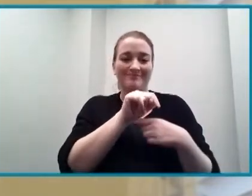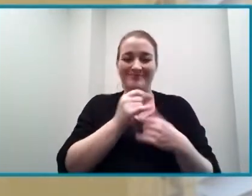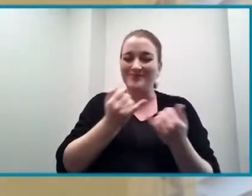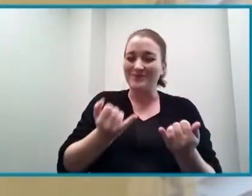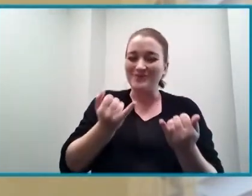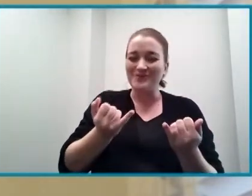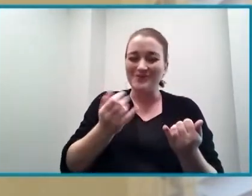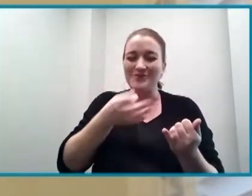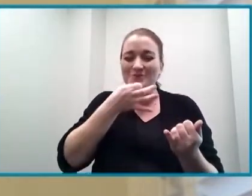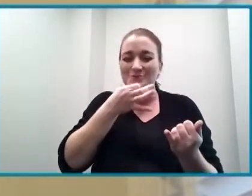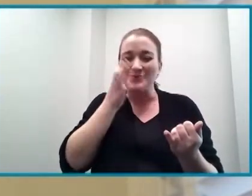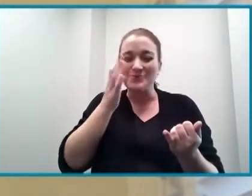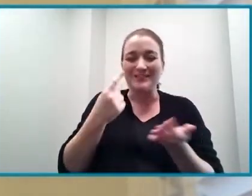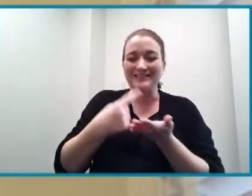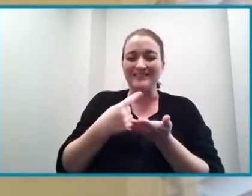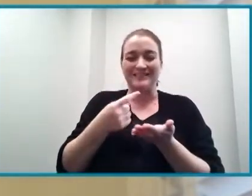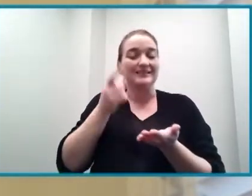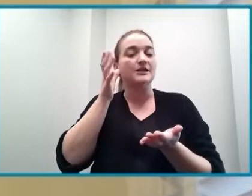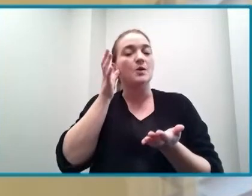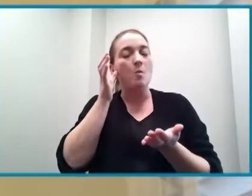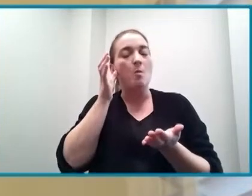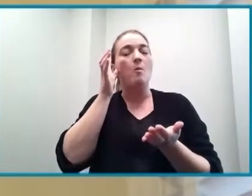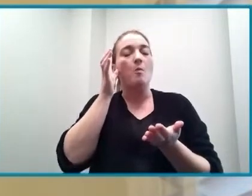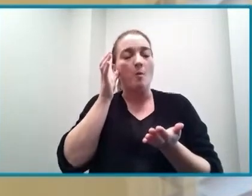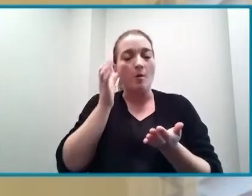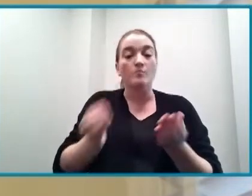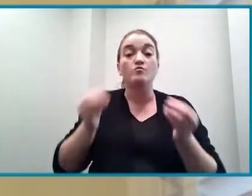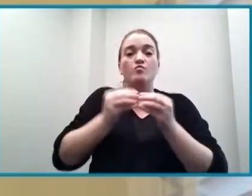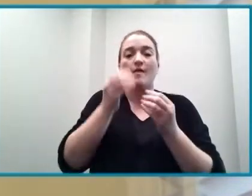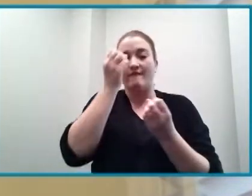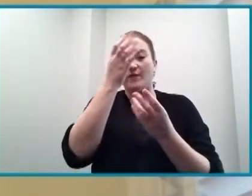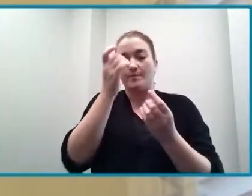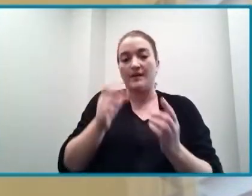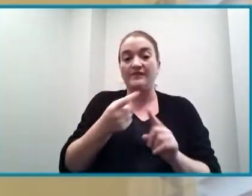moments, but a few of the key partners included military service organizations,